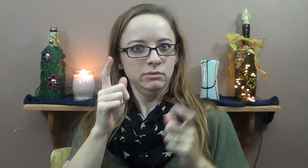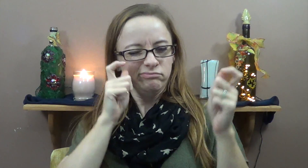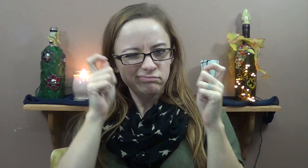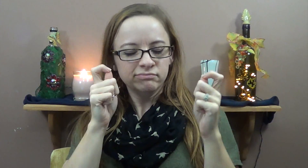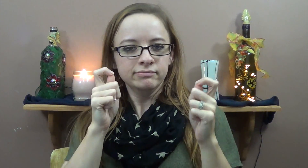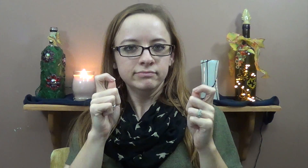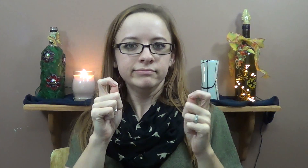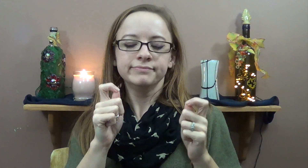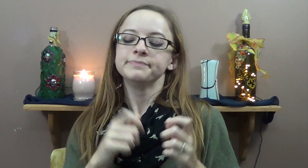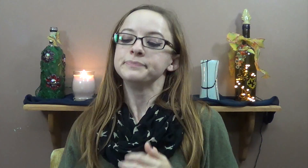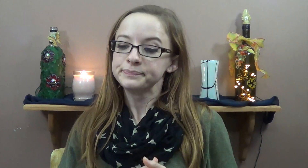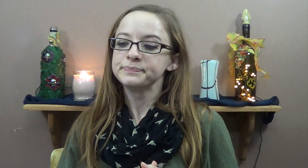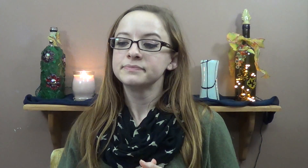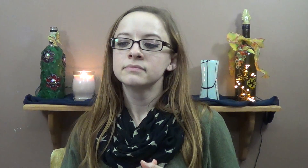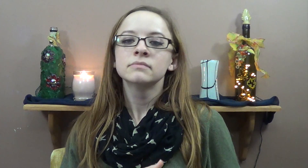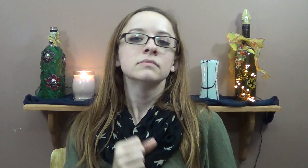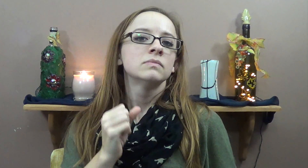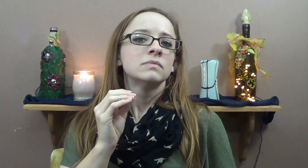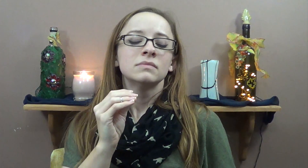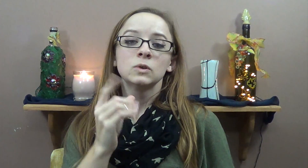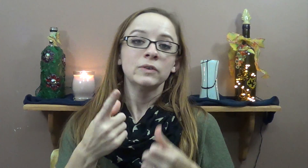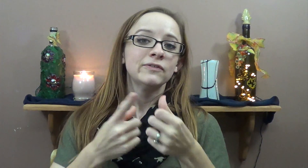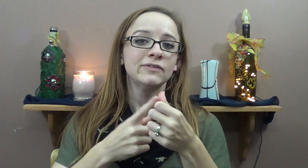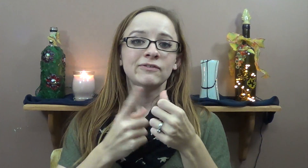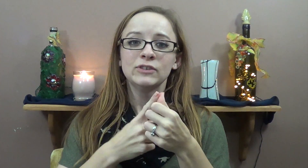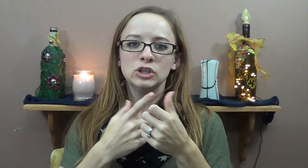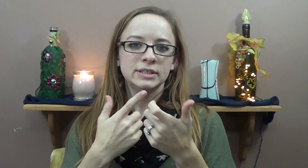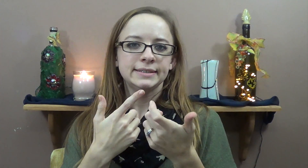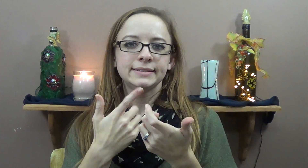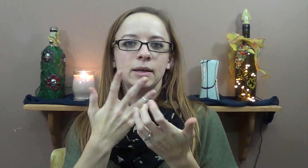feel that it's important for you to include facial expressions.